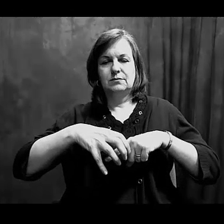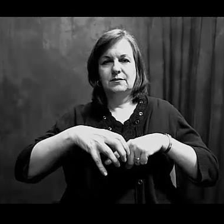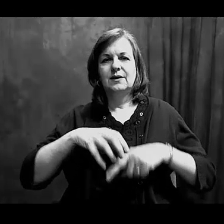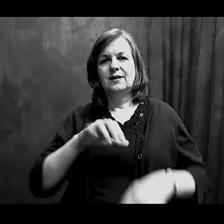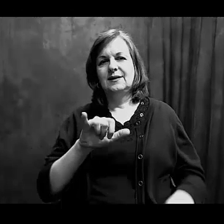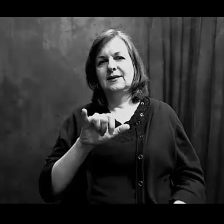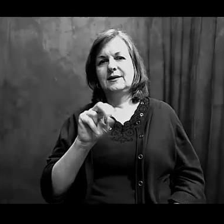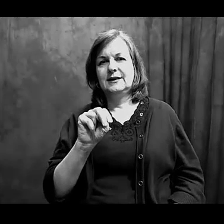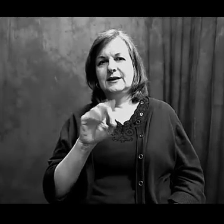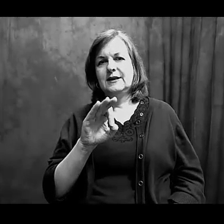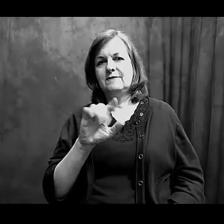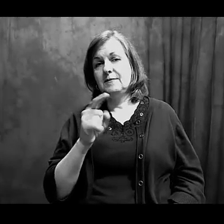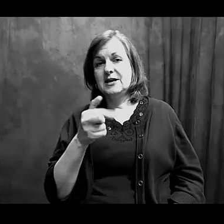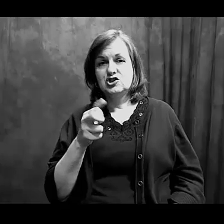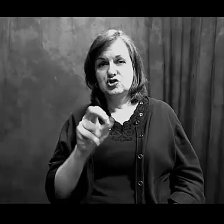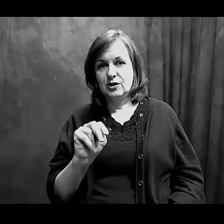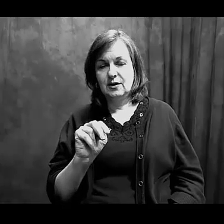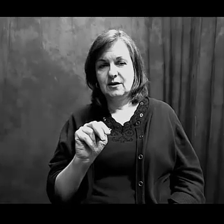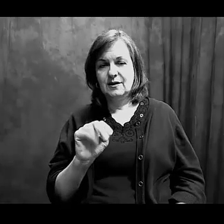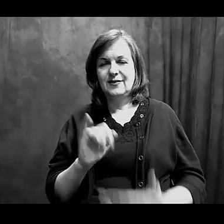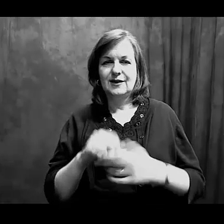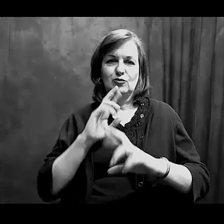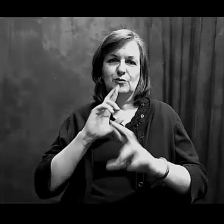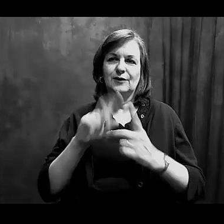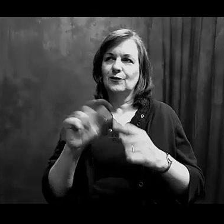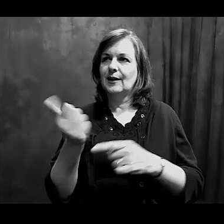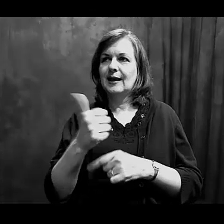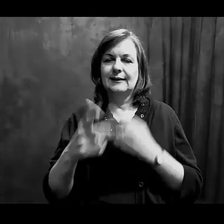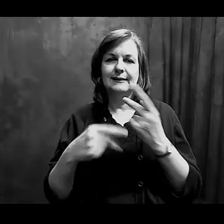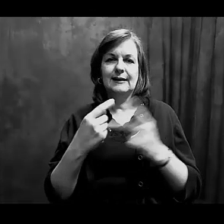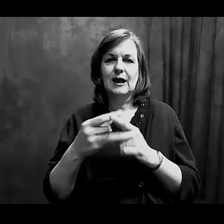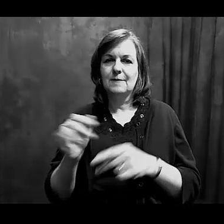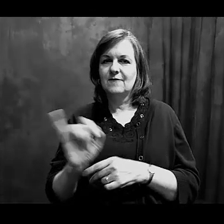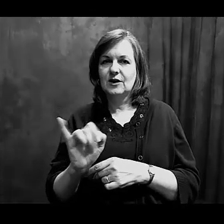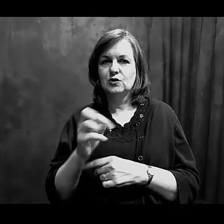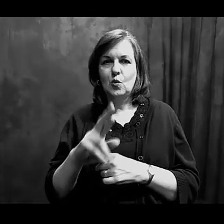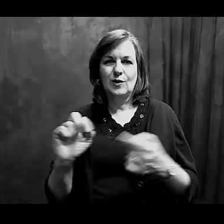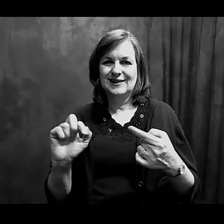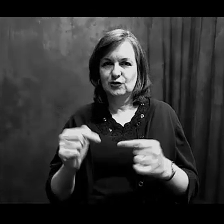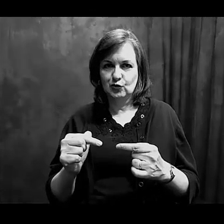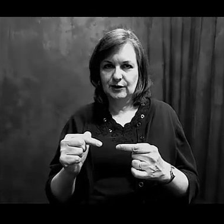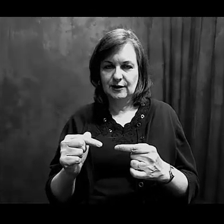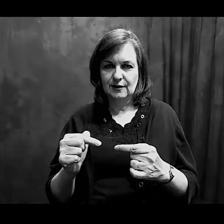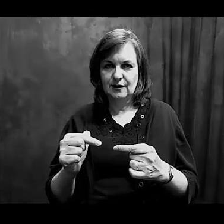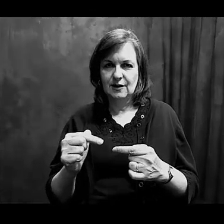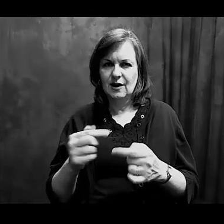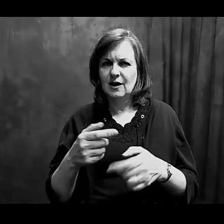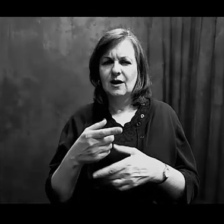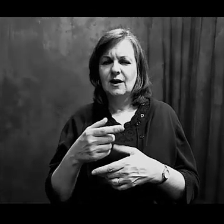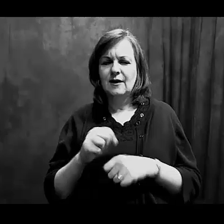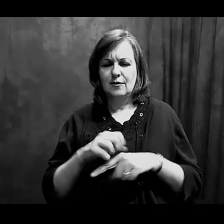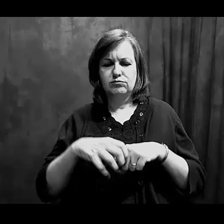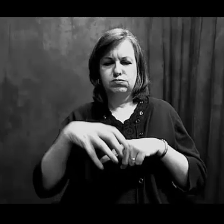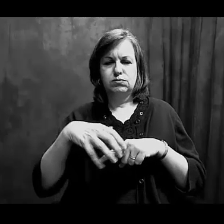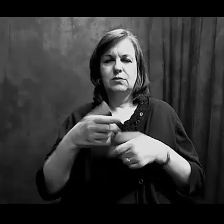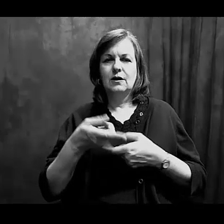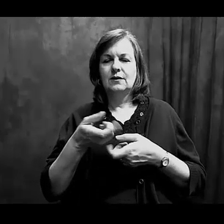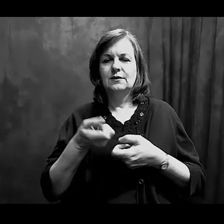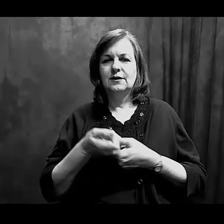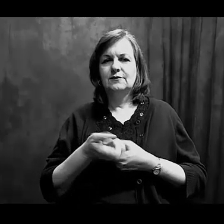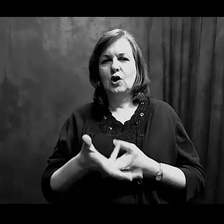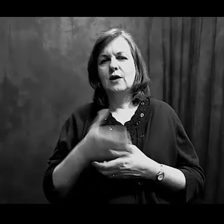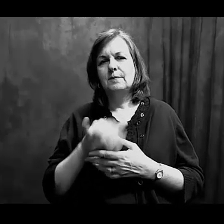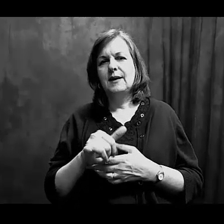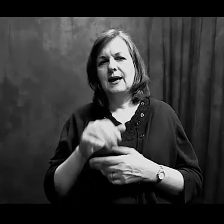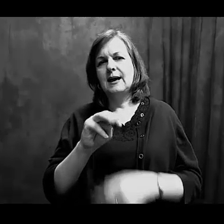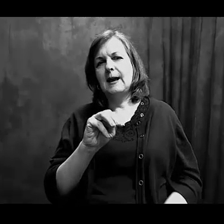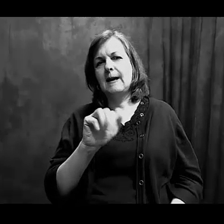is going to be a response to pretty much any sort of infection or injury that you get -- its caused by mast cells